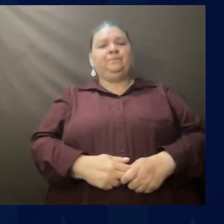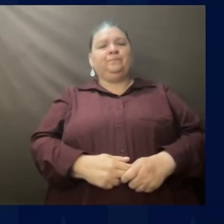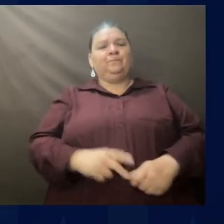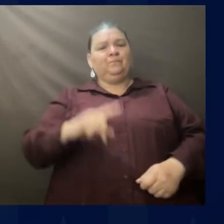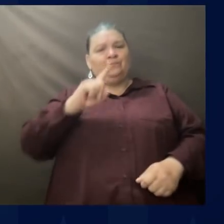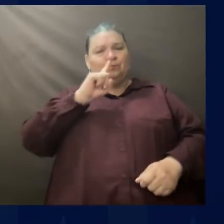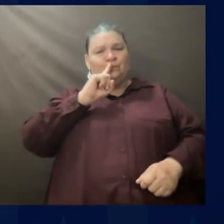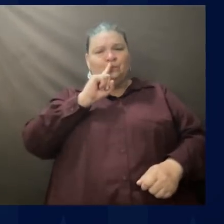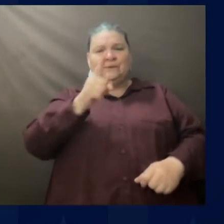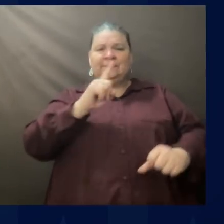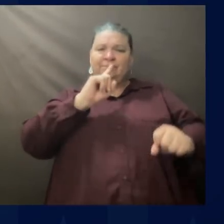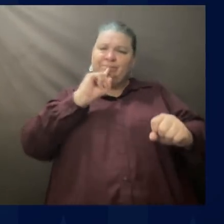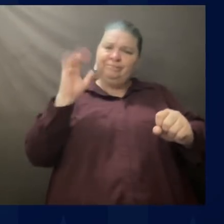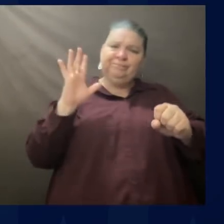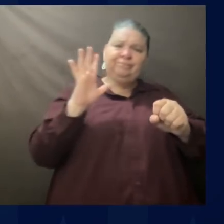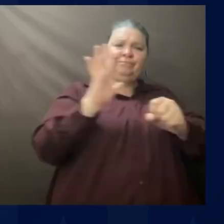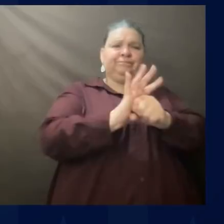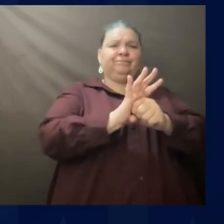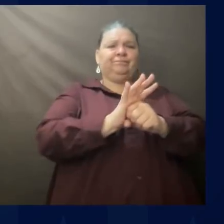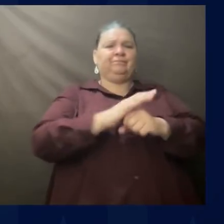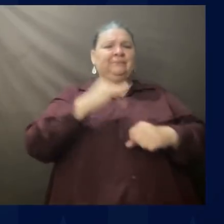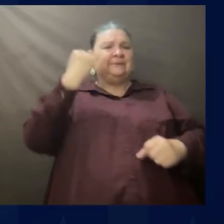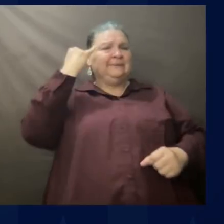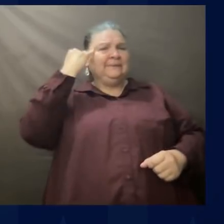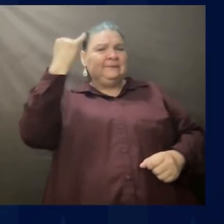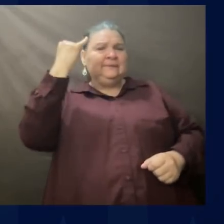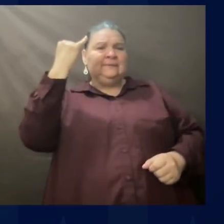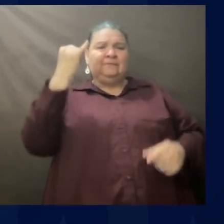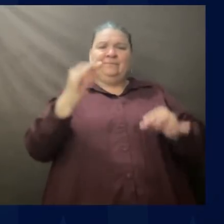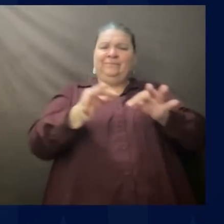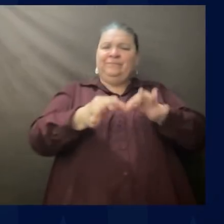the values that constitute America.